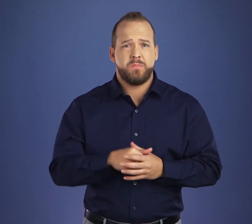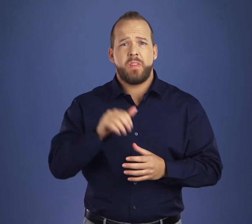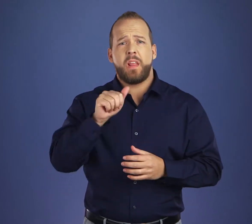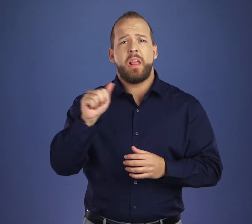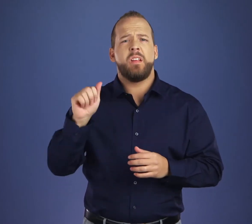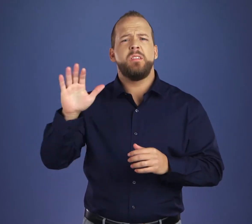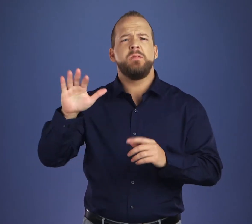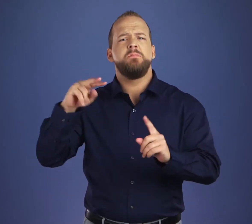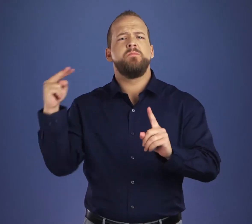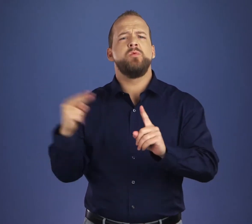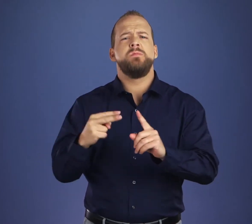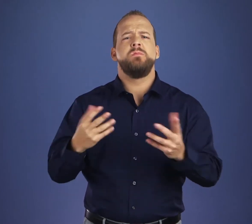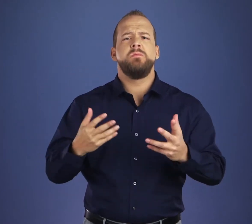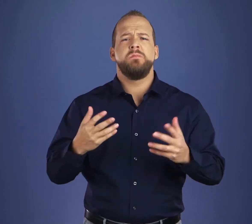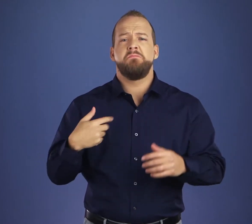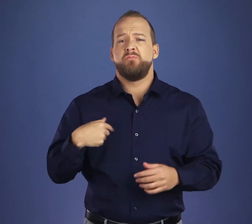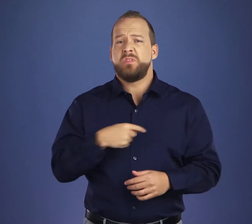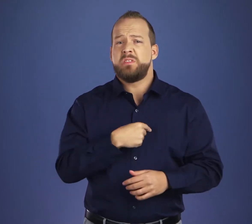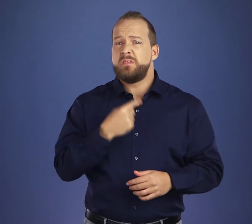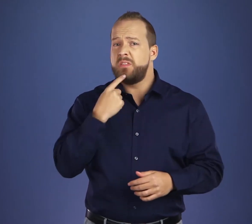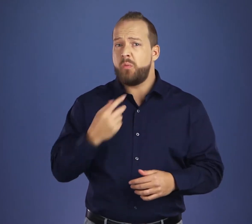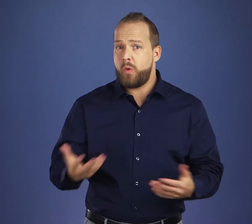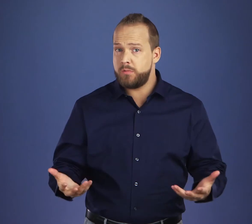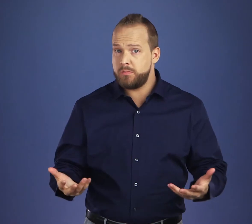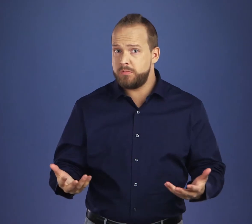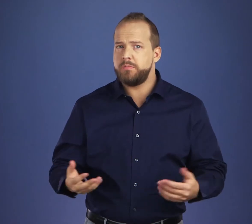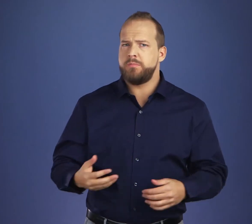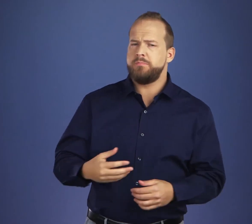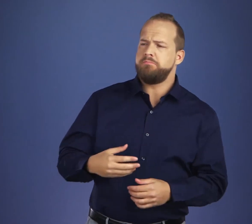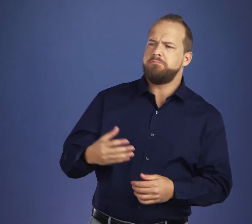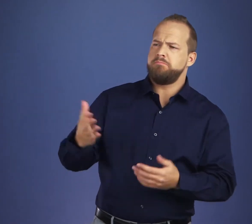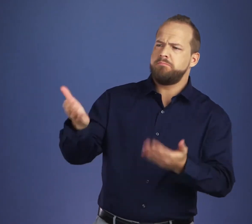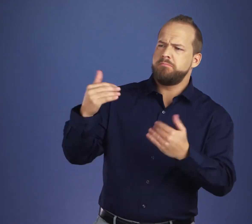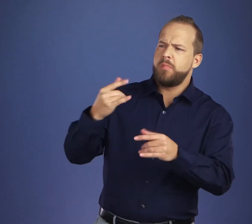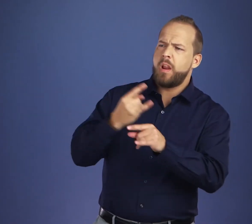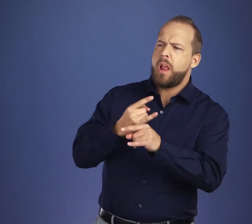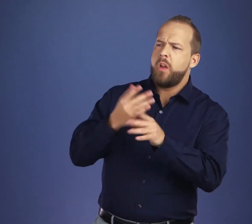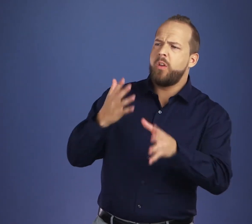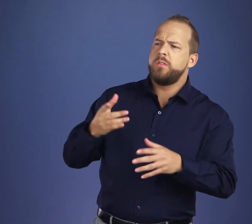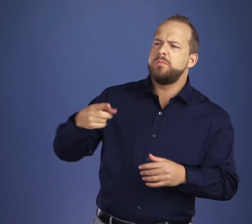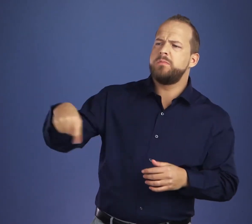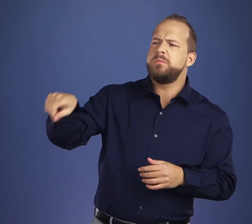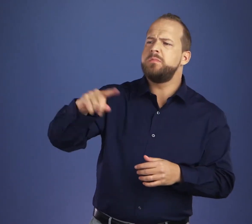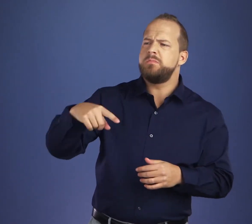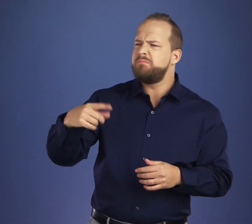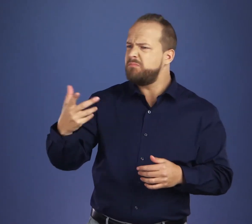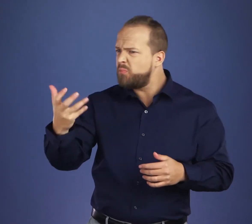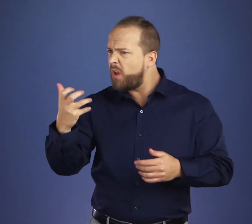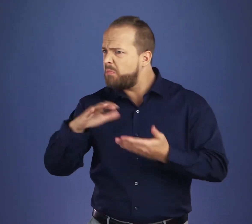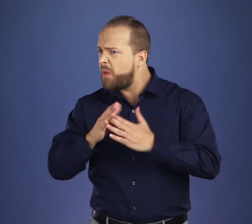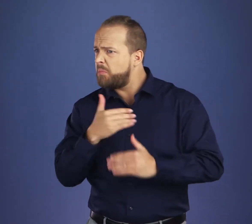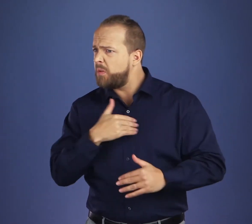For A.A. is really saying to every serious drinker, “You are an A.A. member if you say so.